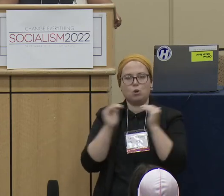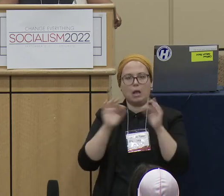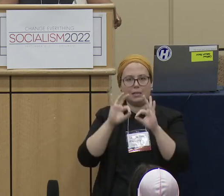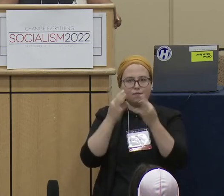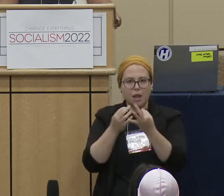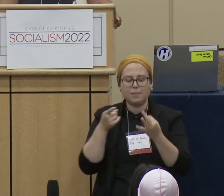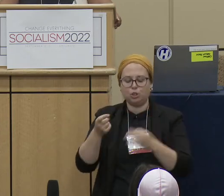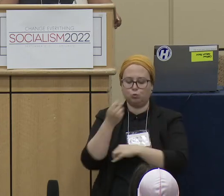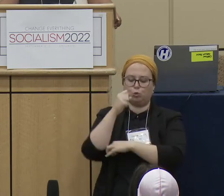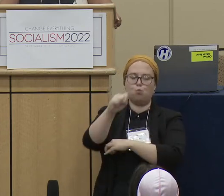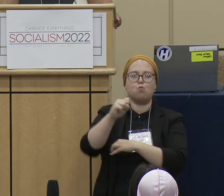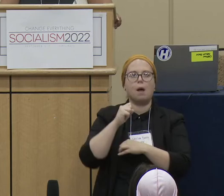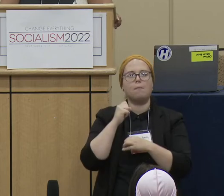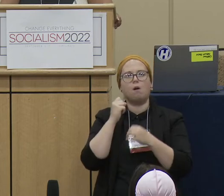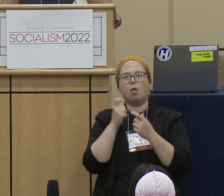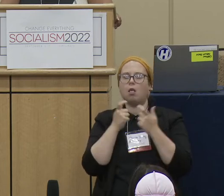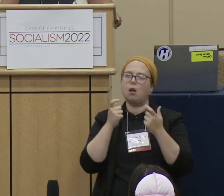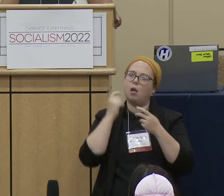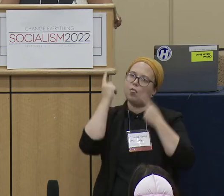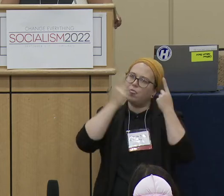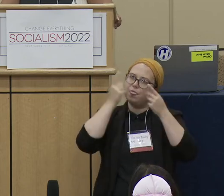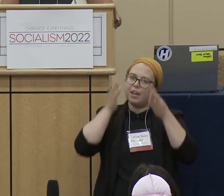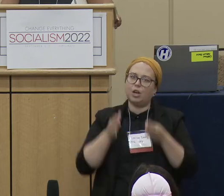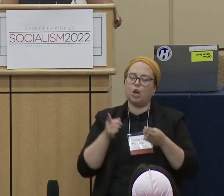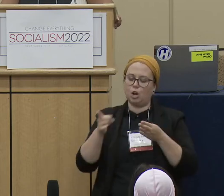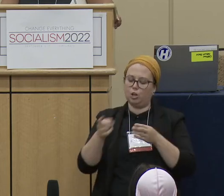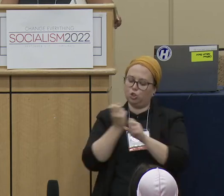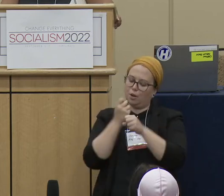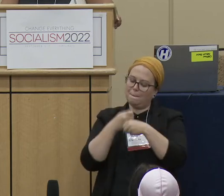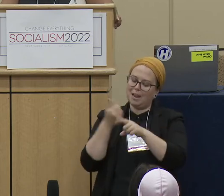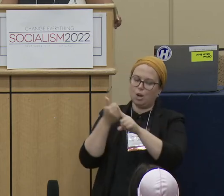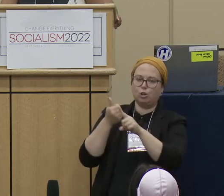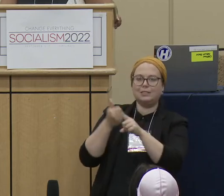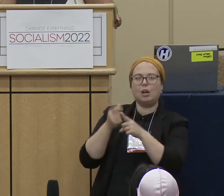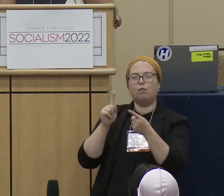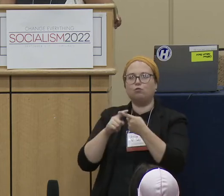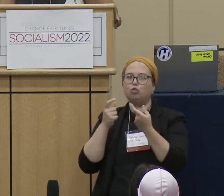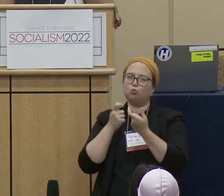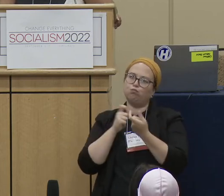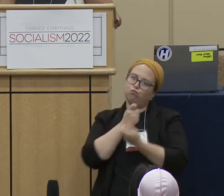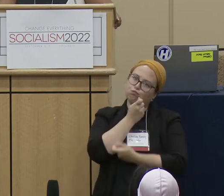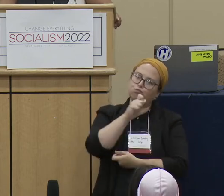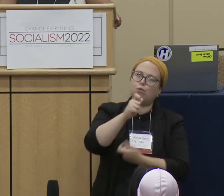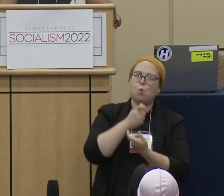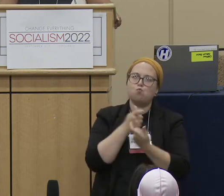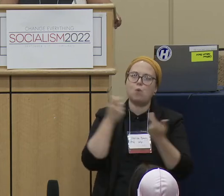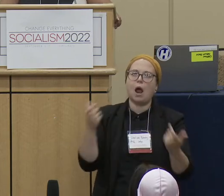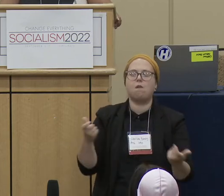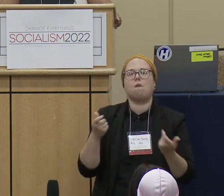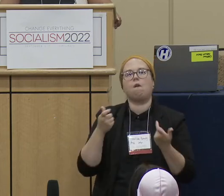sometimes abusive middle class family. She was a rebel and a rigorous thinker, and she made herself into a radical